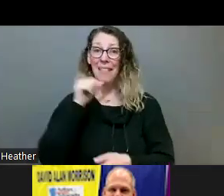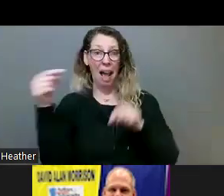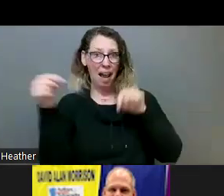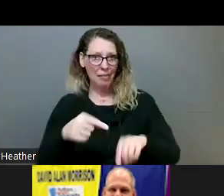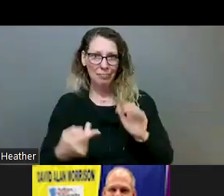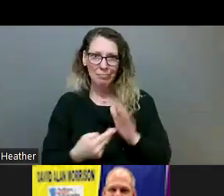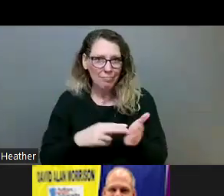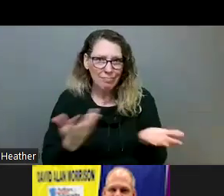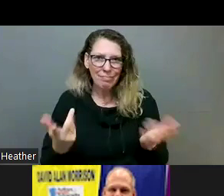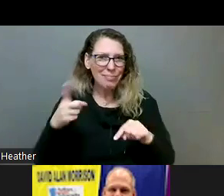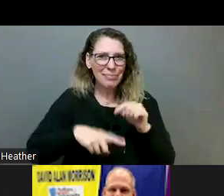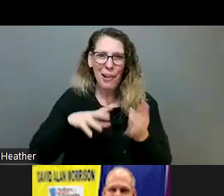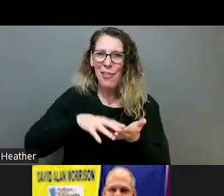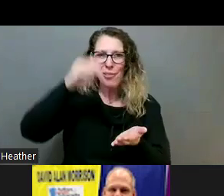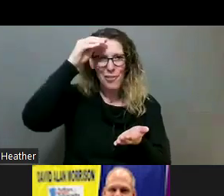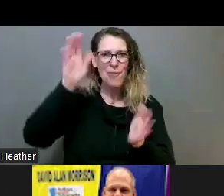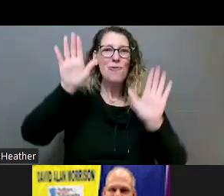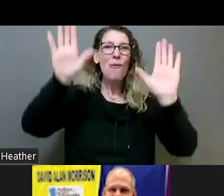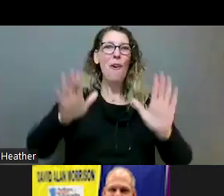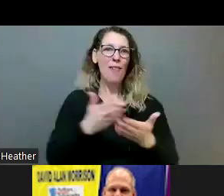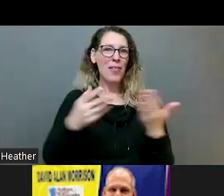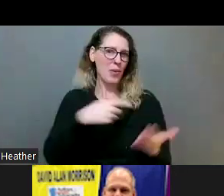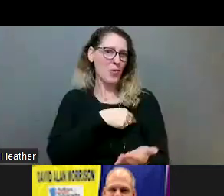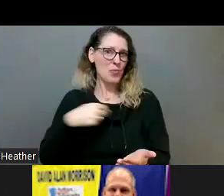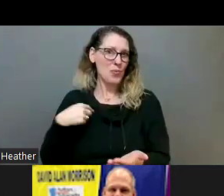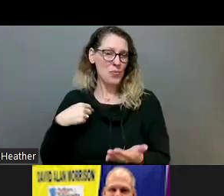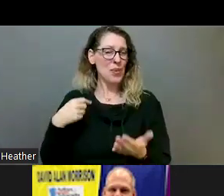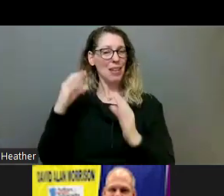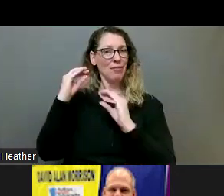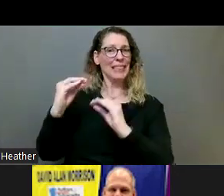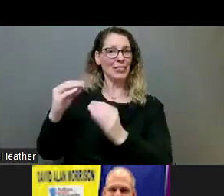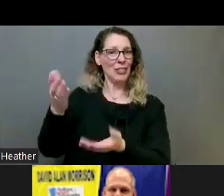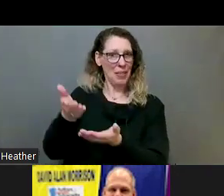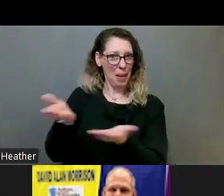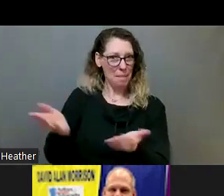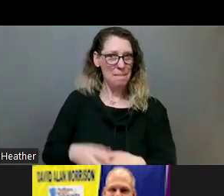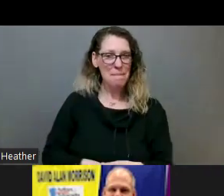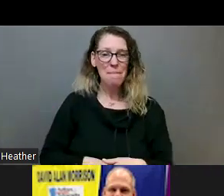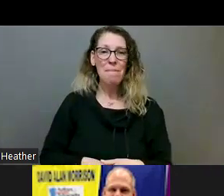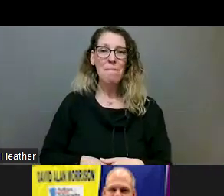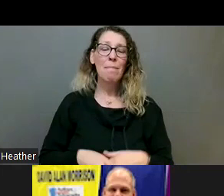learn the wonderful things that we are able to teach them. Absences tell us